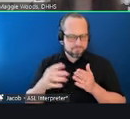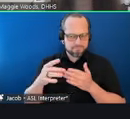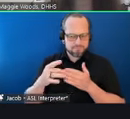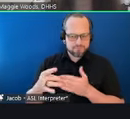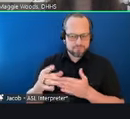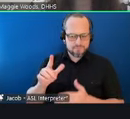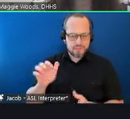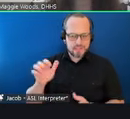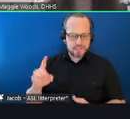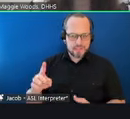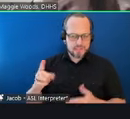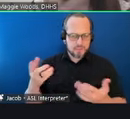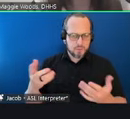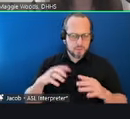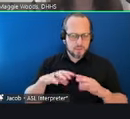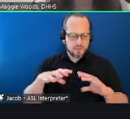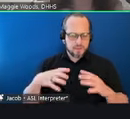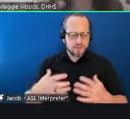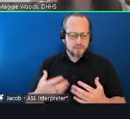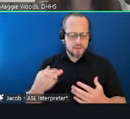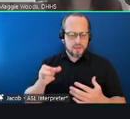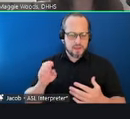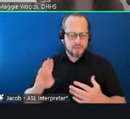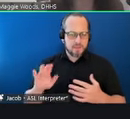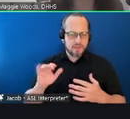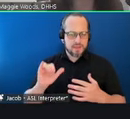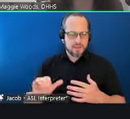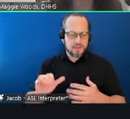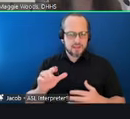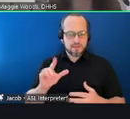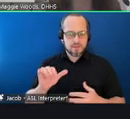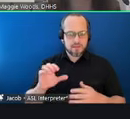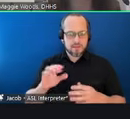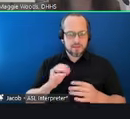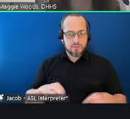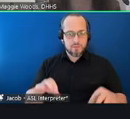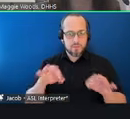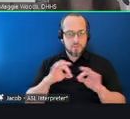the roots hub is that initiative one. It's the lynchpin of rural health transformation for North